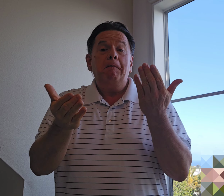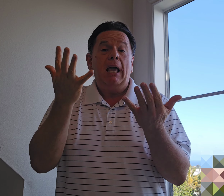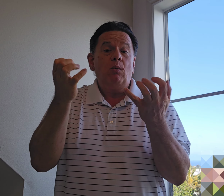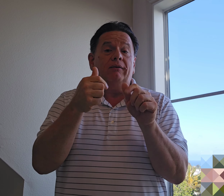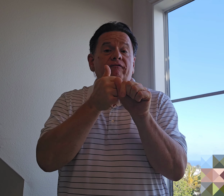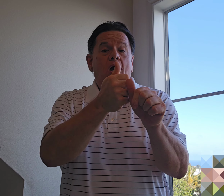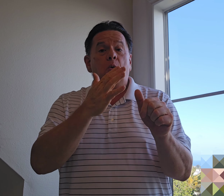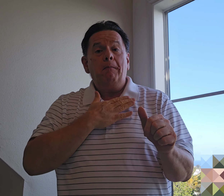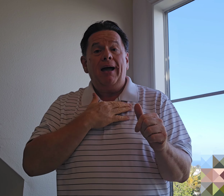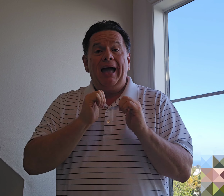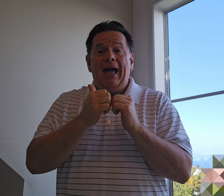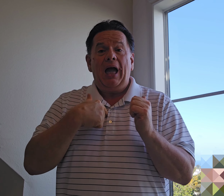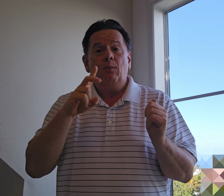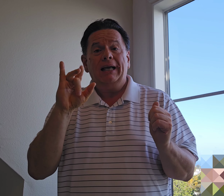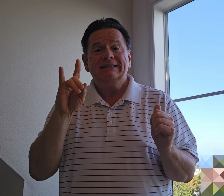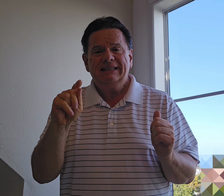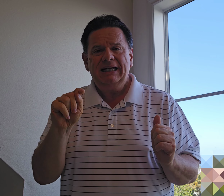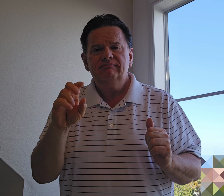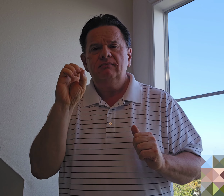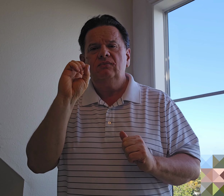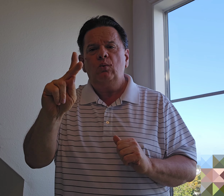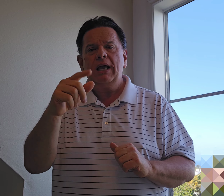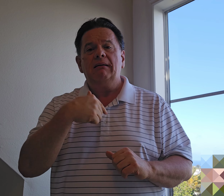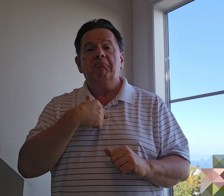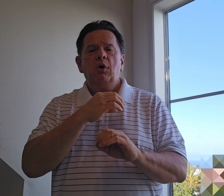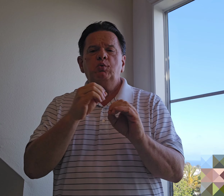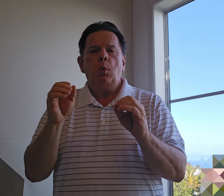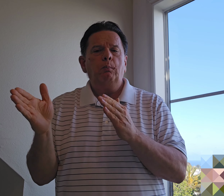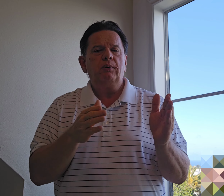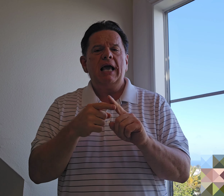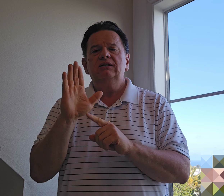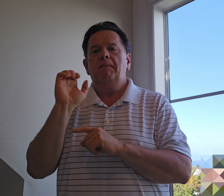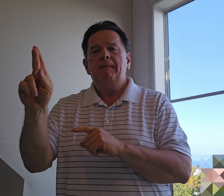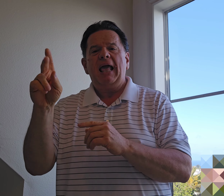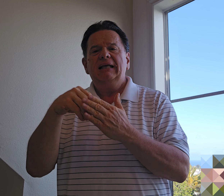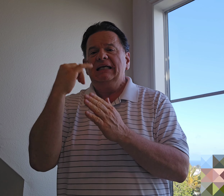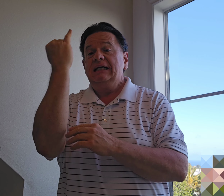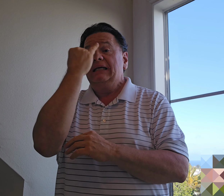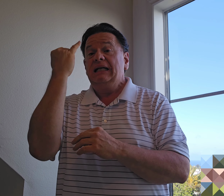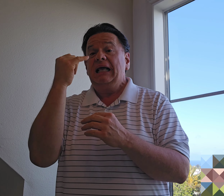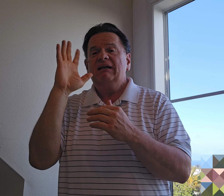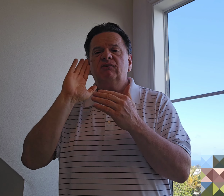I had no plans to return to Italy in the immediate future. The irony was that all the letters said